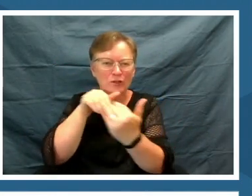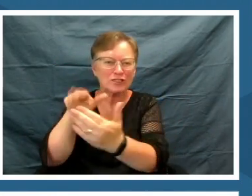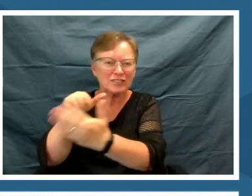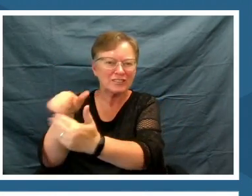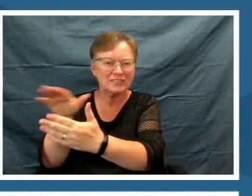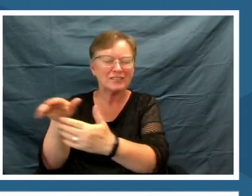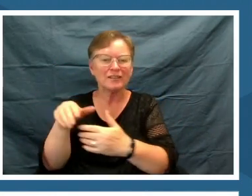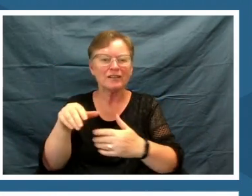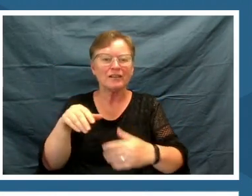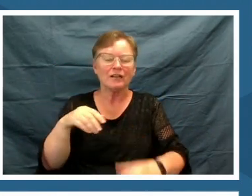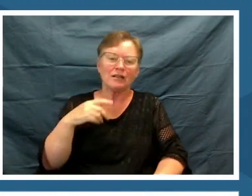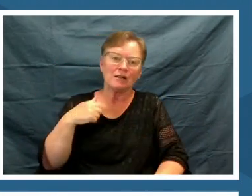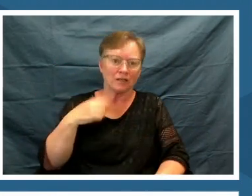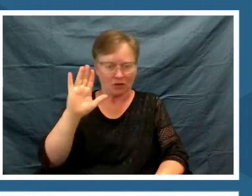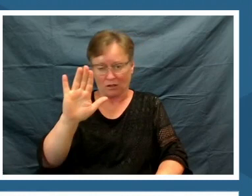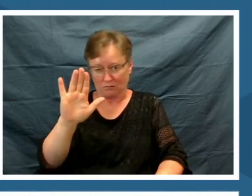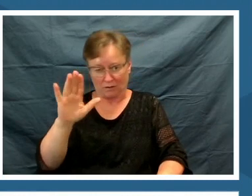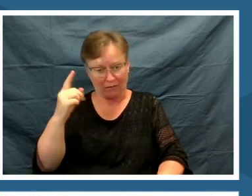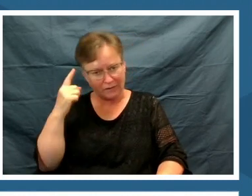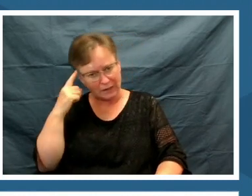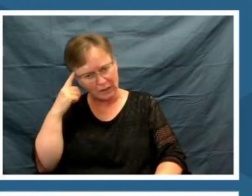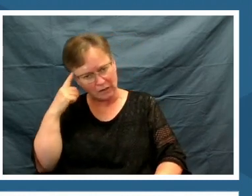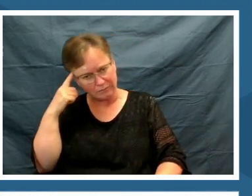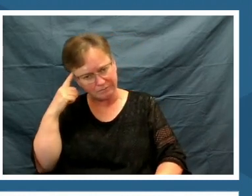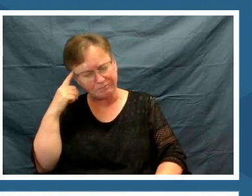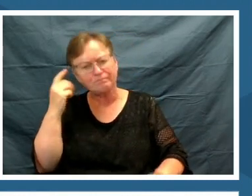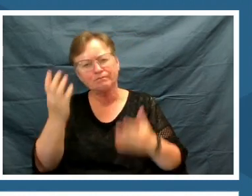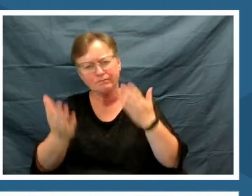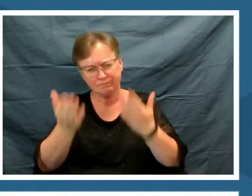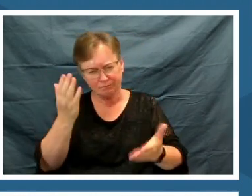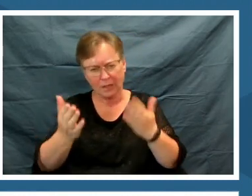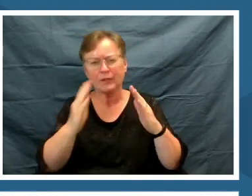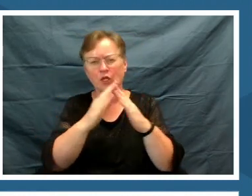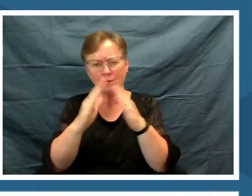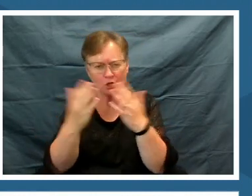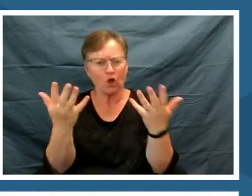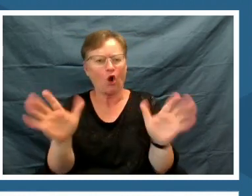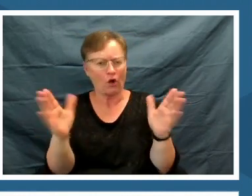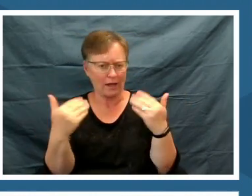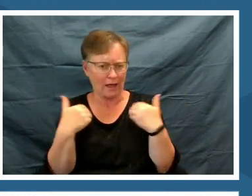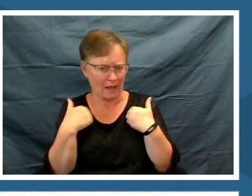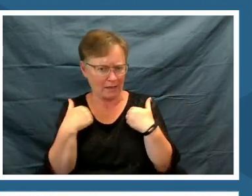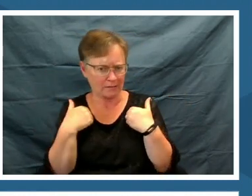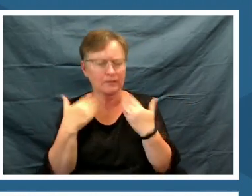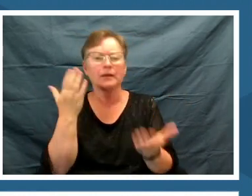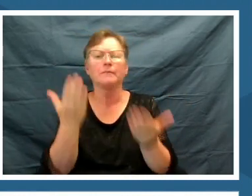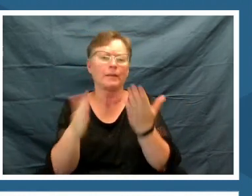these might exist in your community already in your school community so